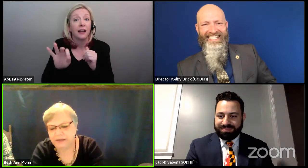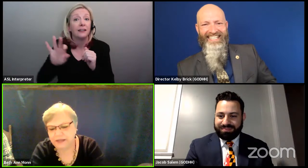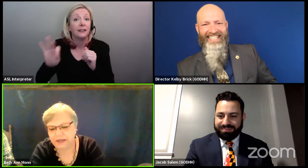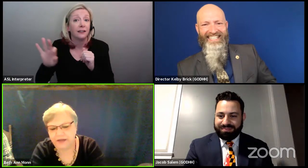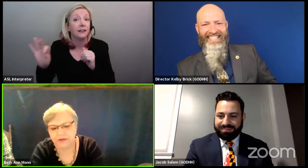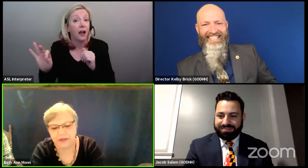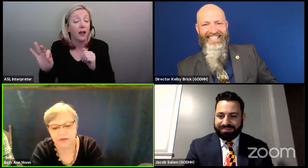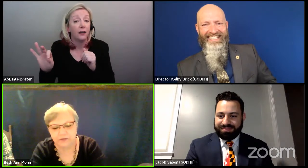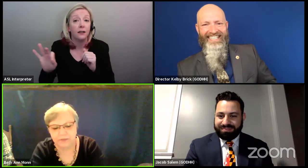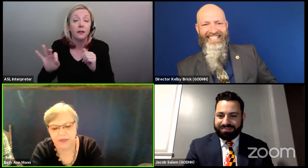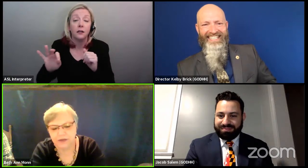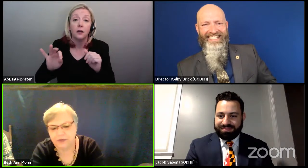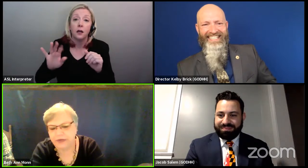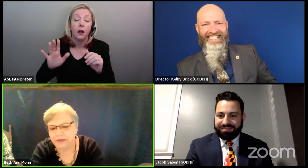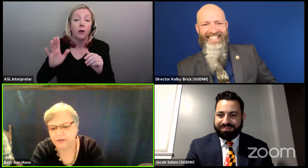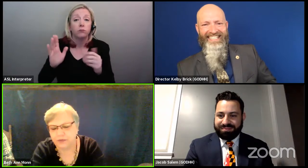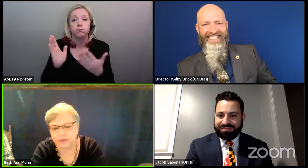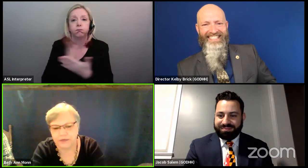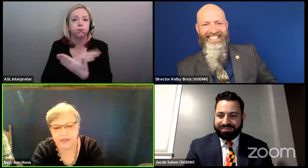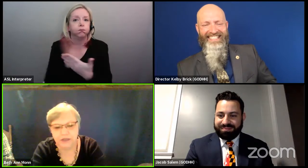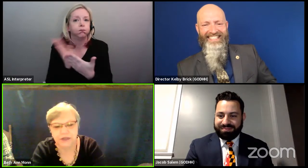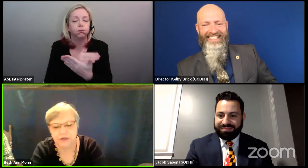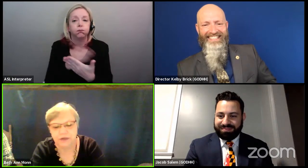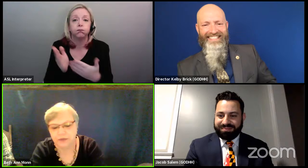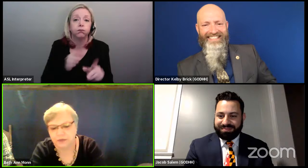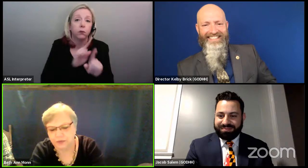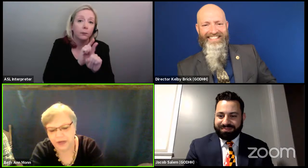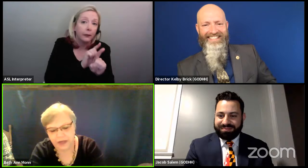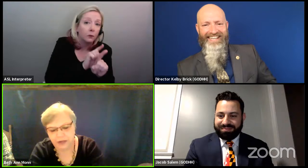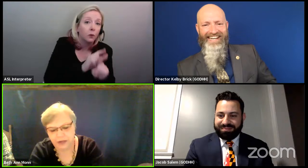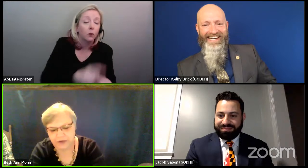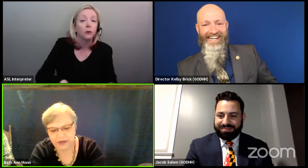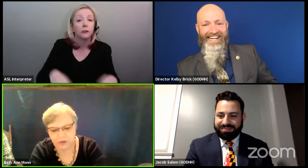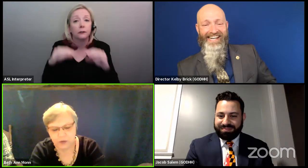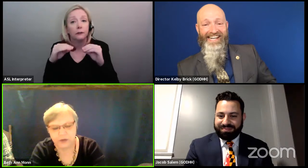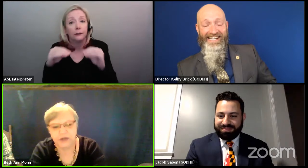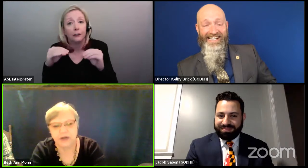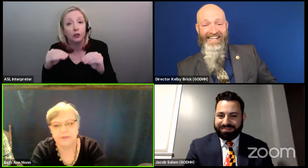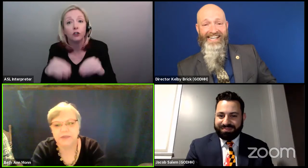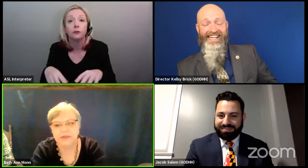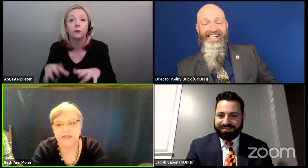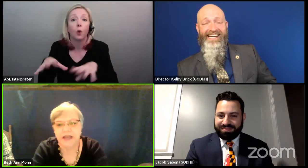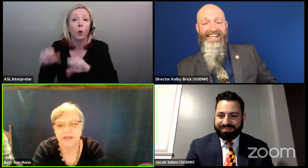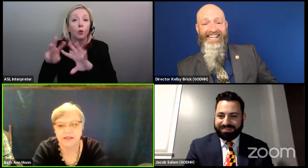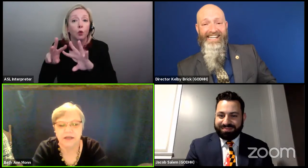did everything from mentoring through teaching, through providing workshops and testing on